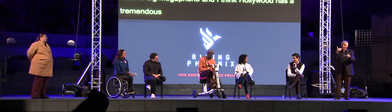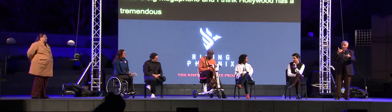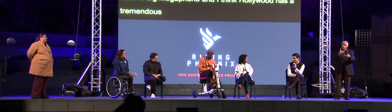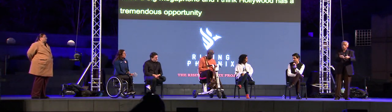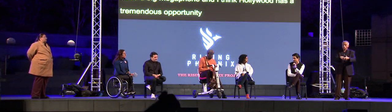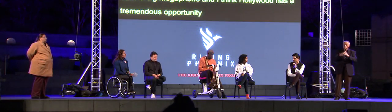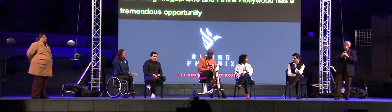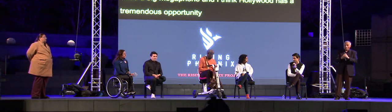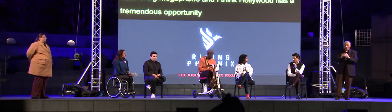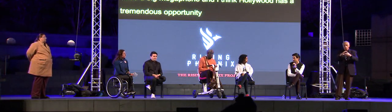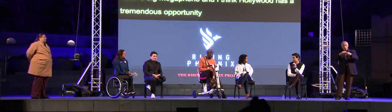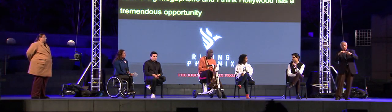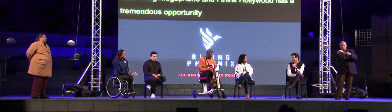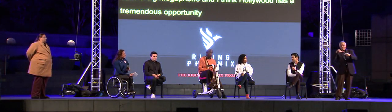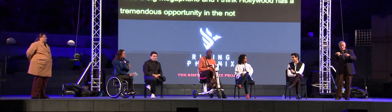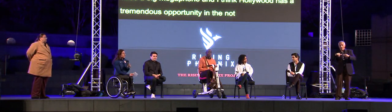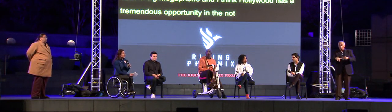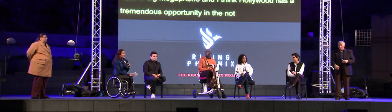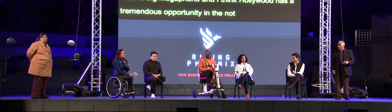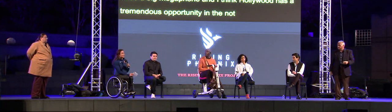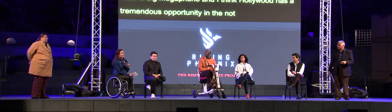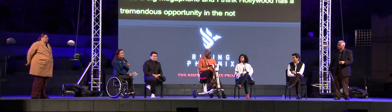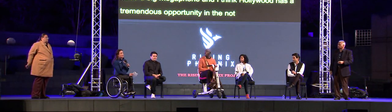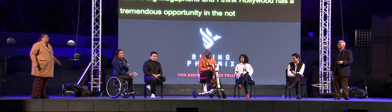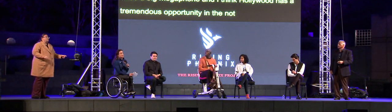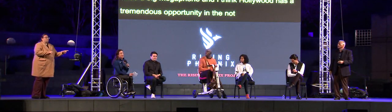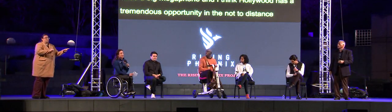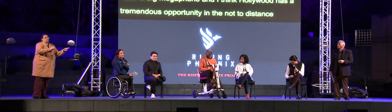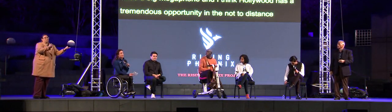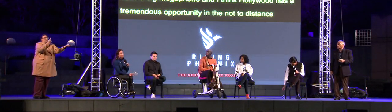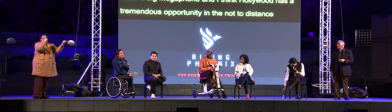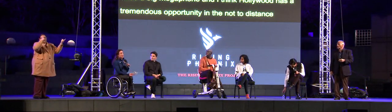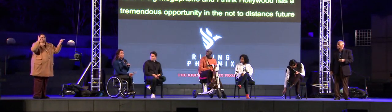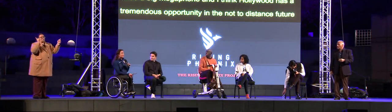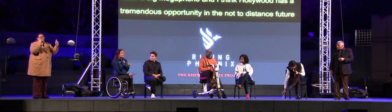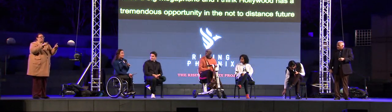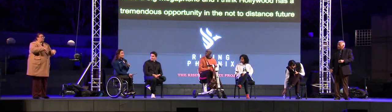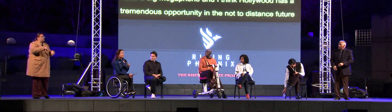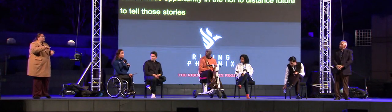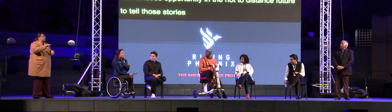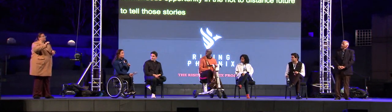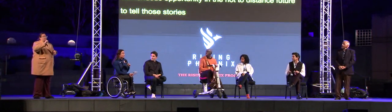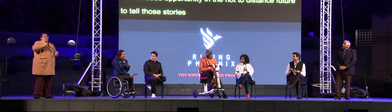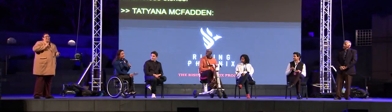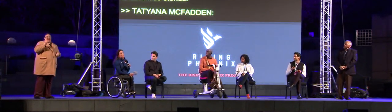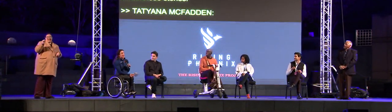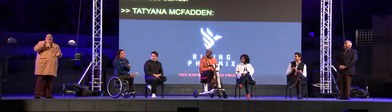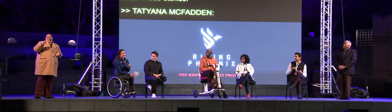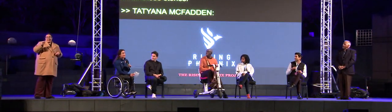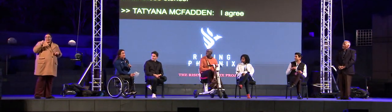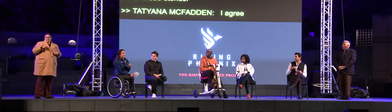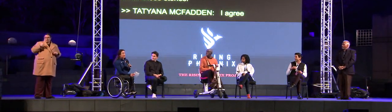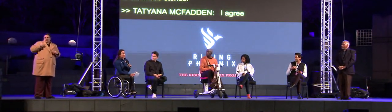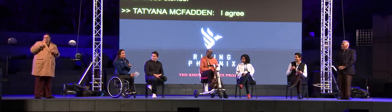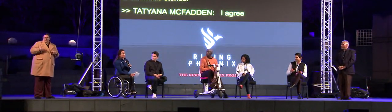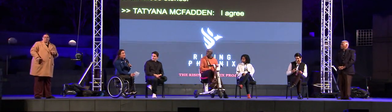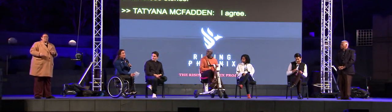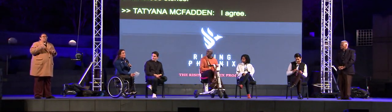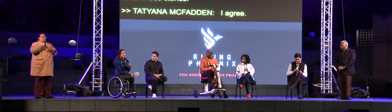those stories in a big way. I agree. As an athlete, I'm really excited that the games